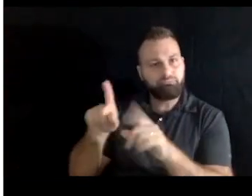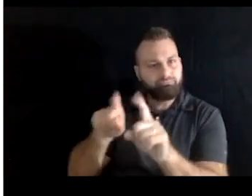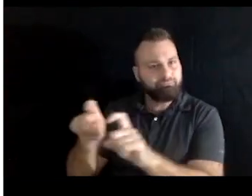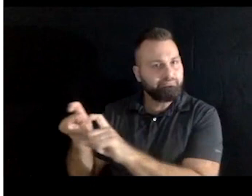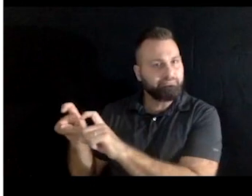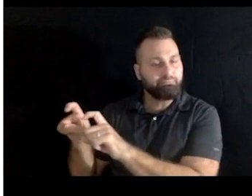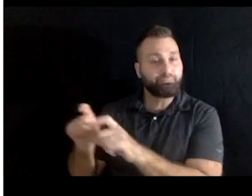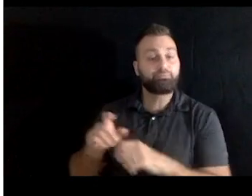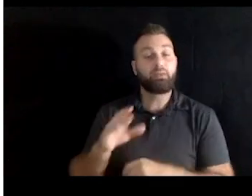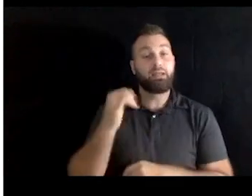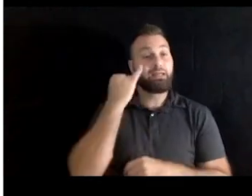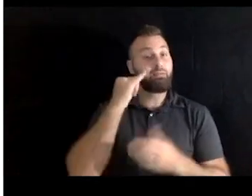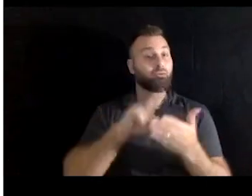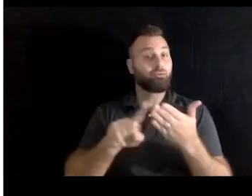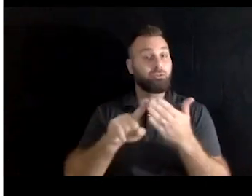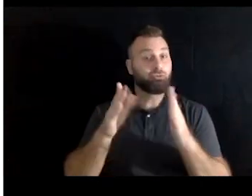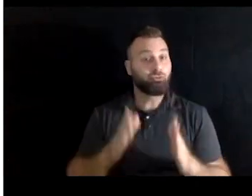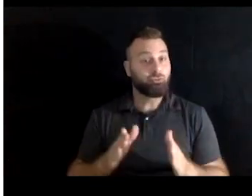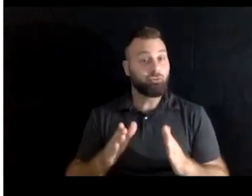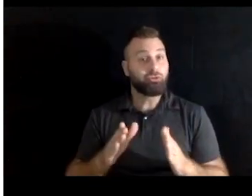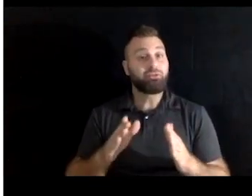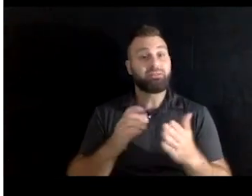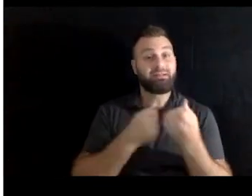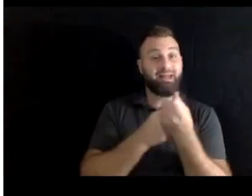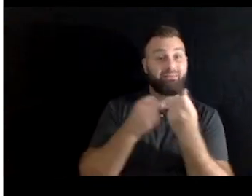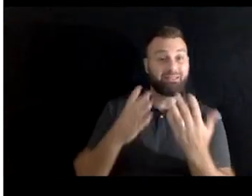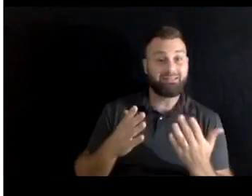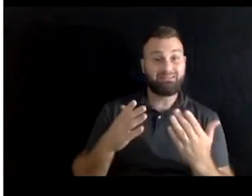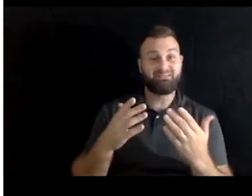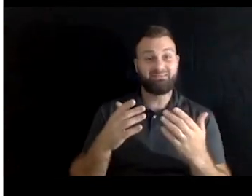if researchers and advocates are out of sync, policy will move forward,